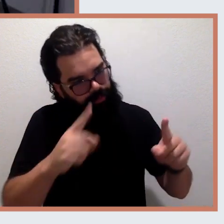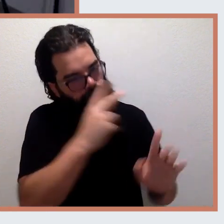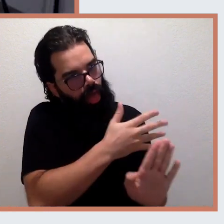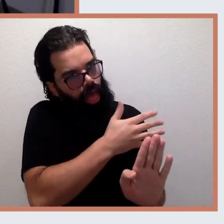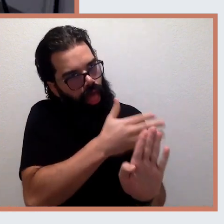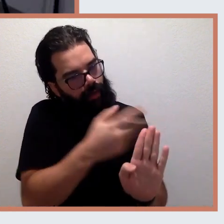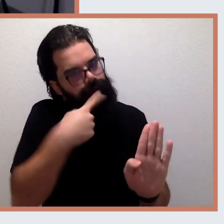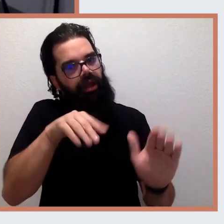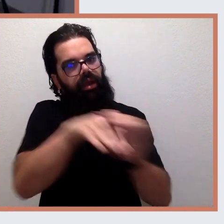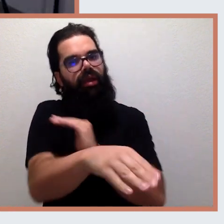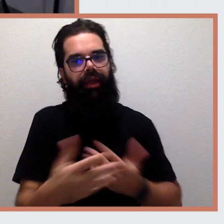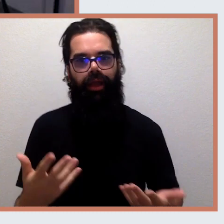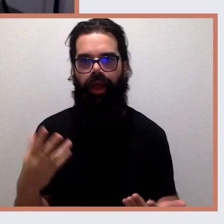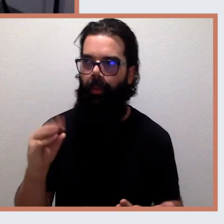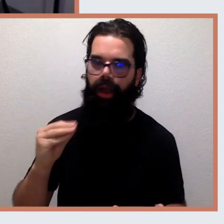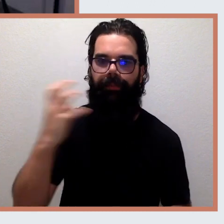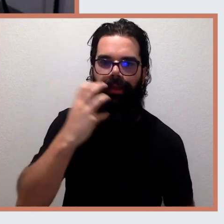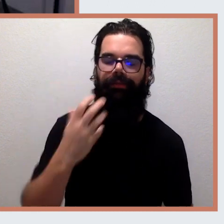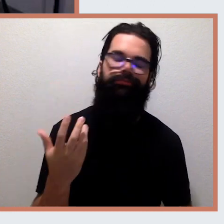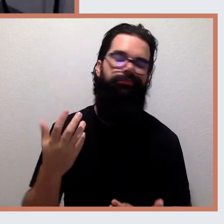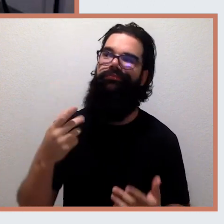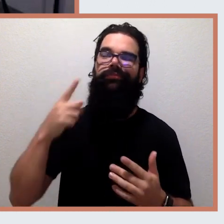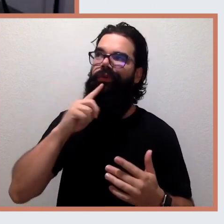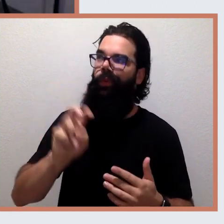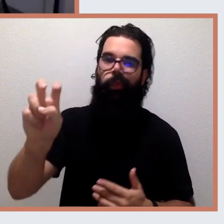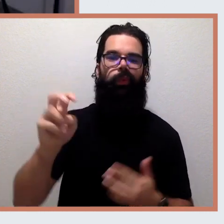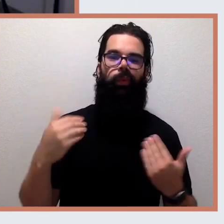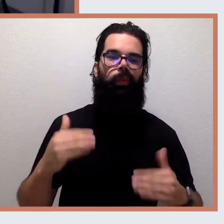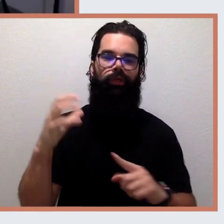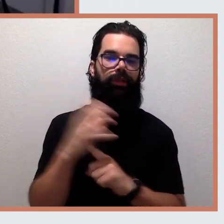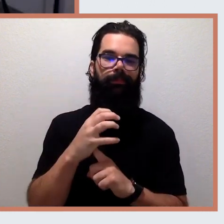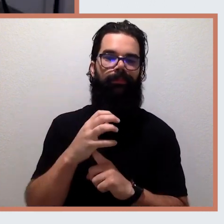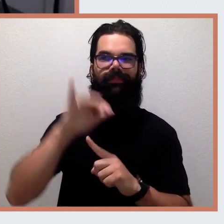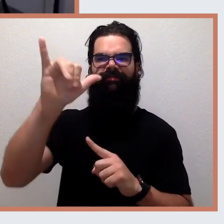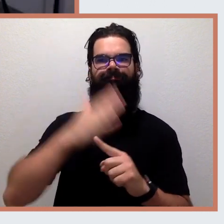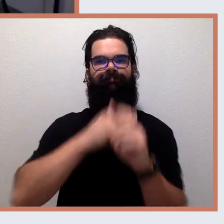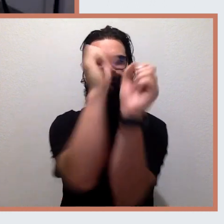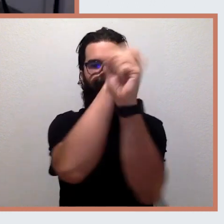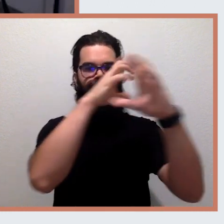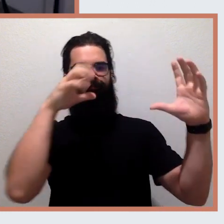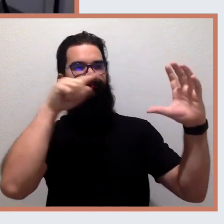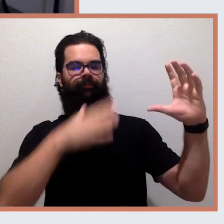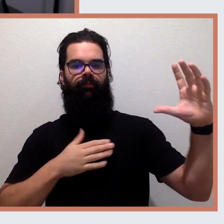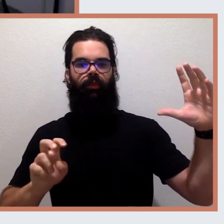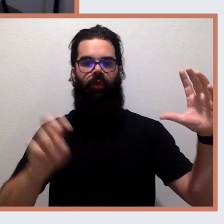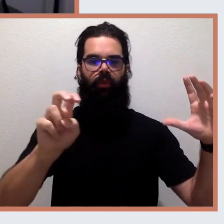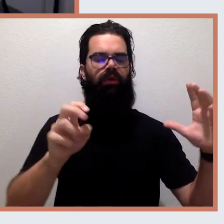So it was amazing, you know, it's been quite the journey. That's kind of the CliffNoted version,